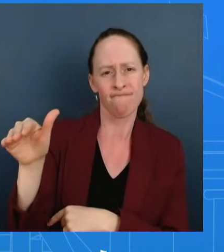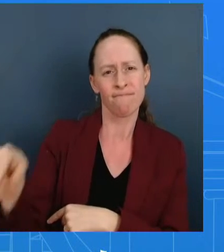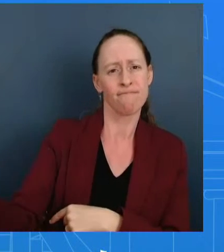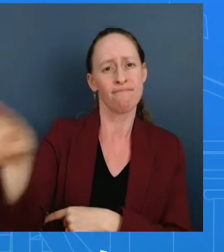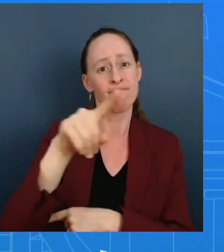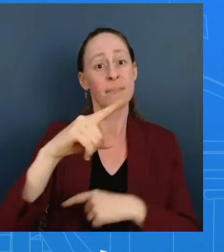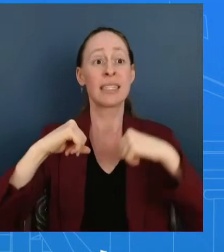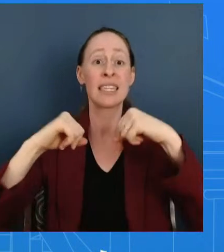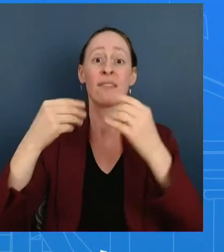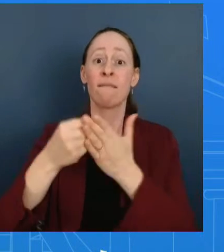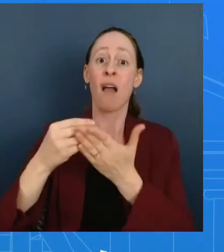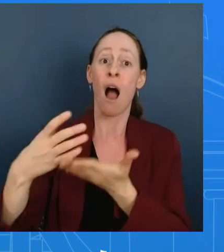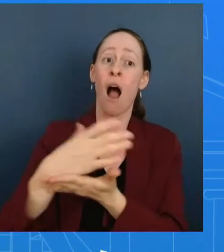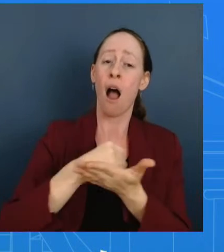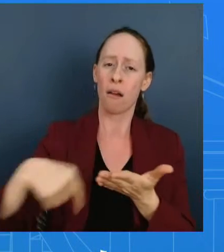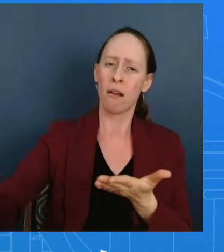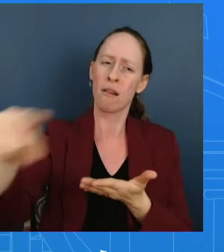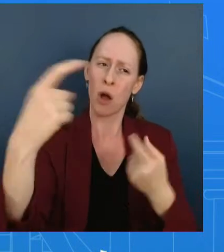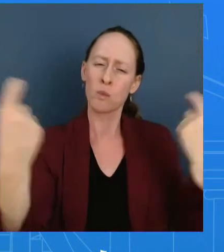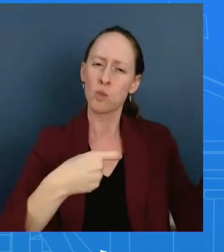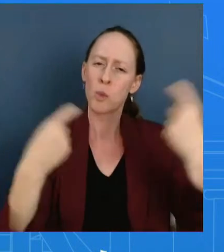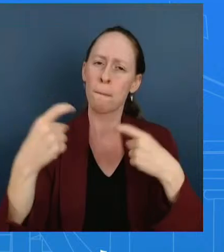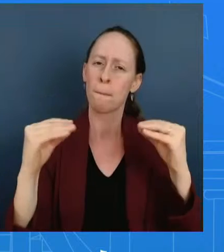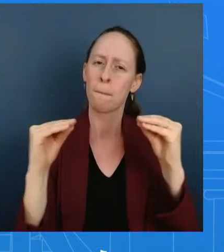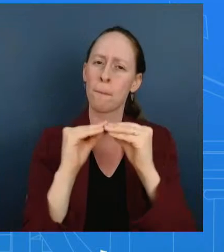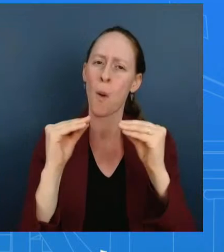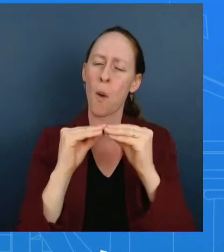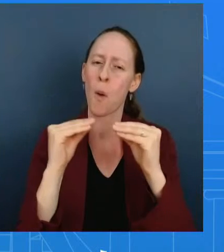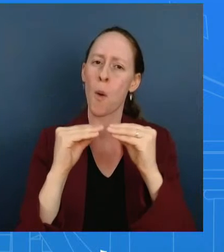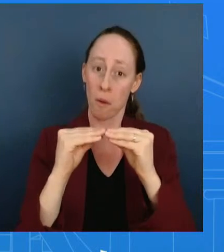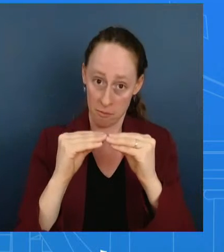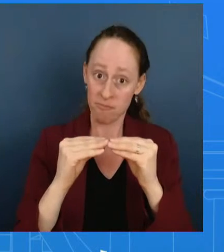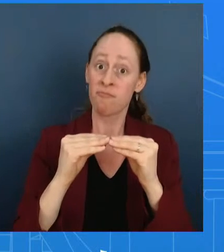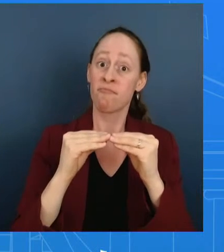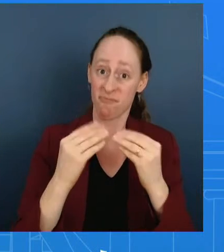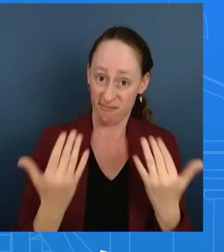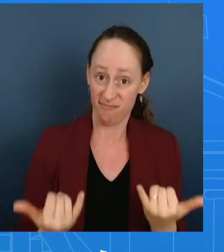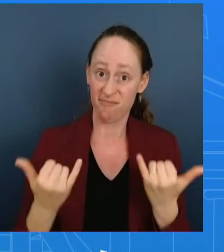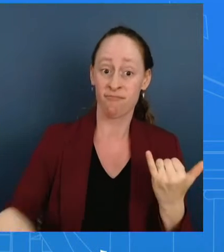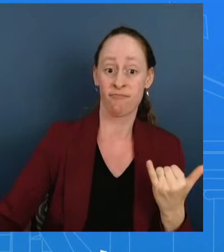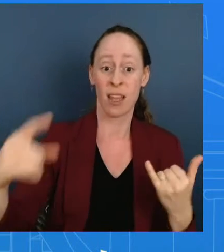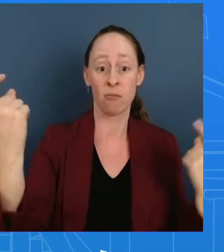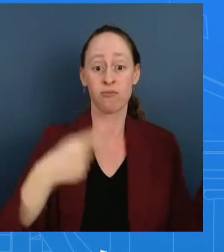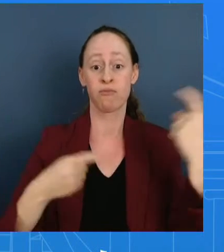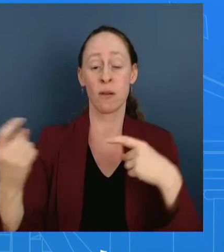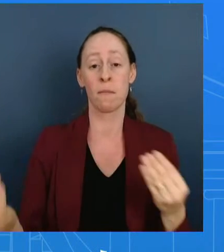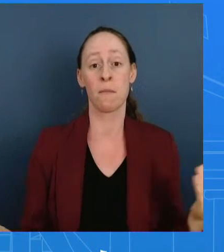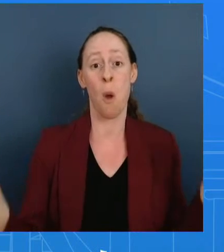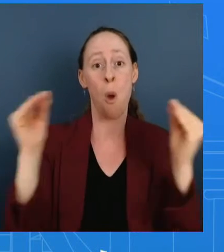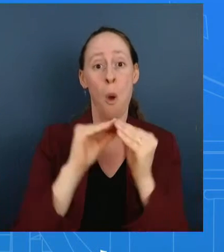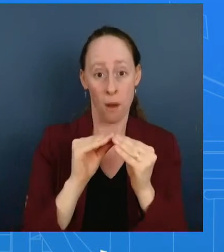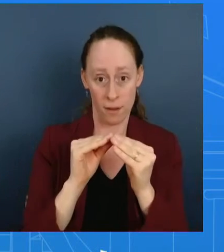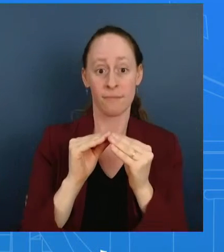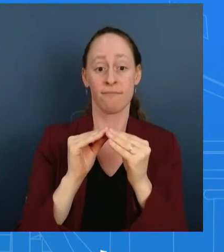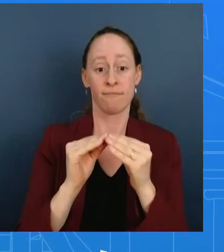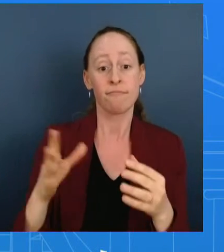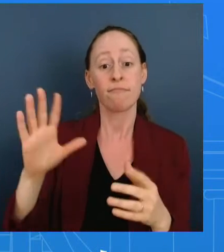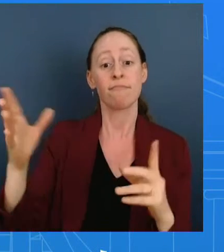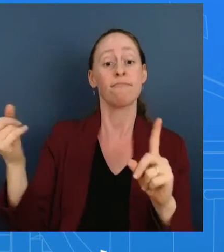Biden-Harris administration took office, only nine NATO Allies were spending at least 2 percent of their gross domestic product on defense.